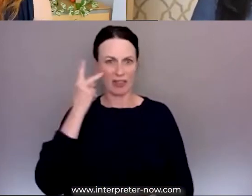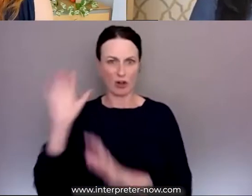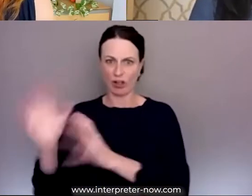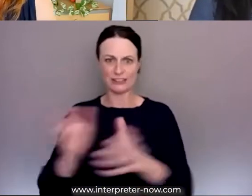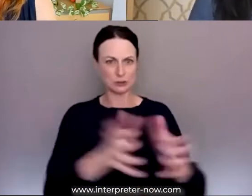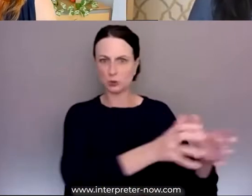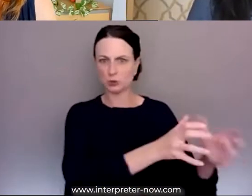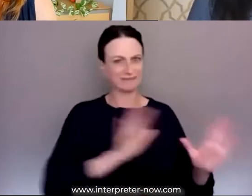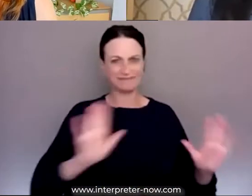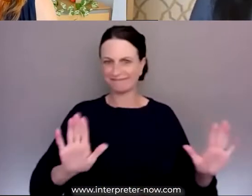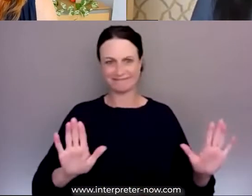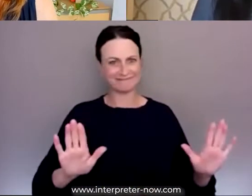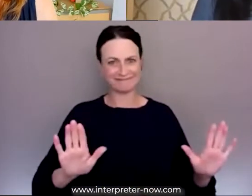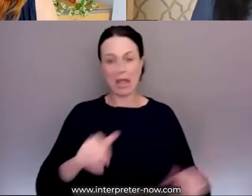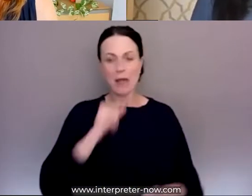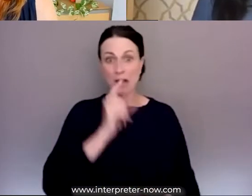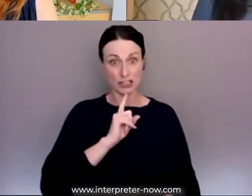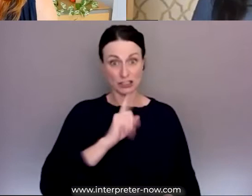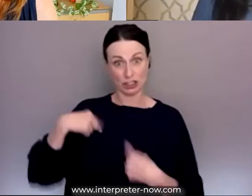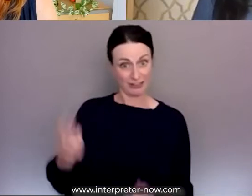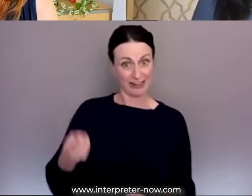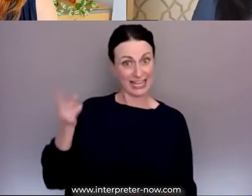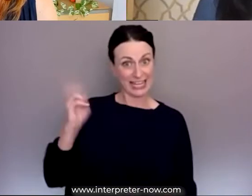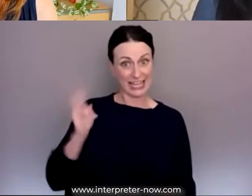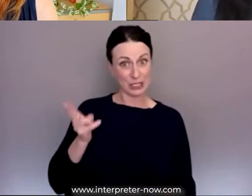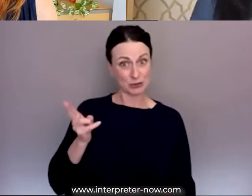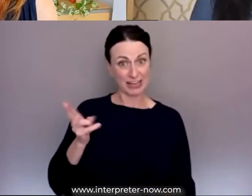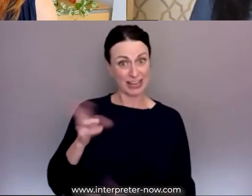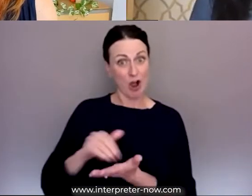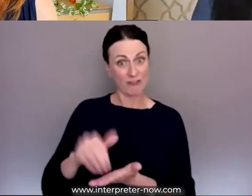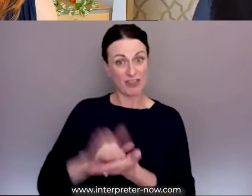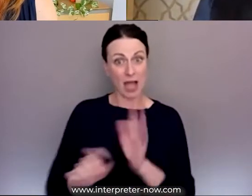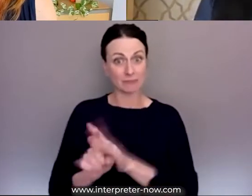I'm not sure in history how often this has happened in the United States.